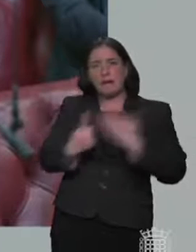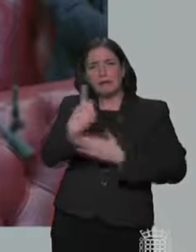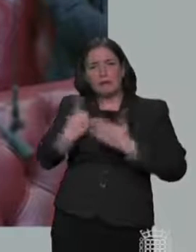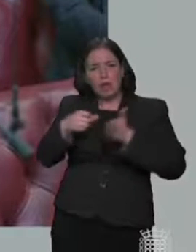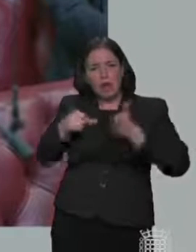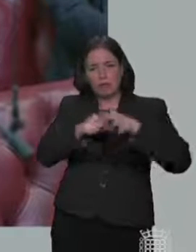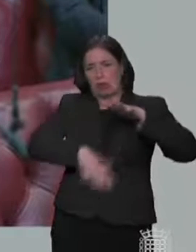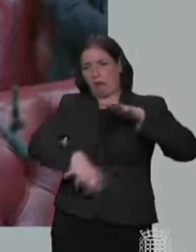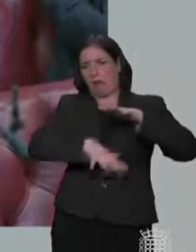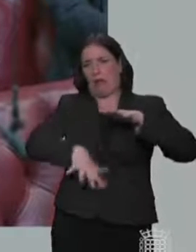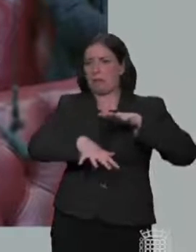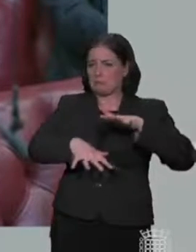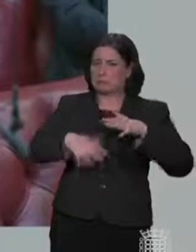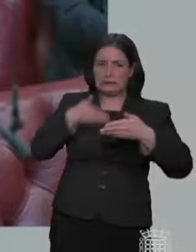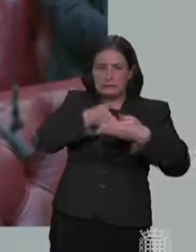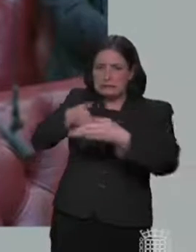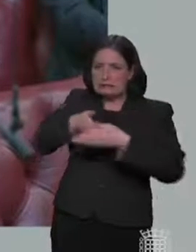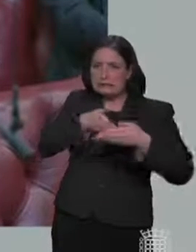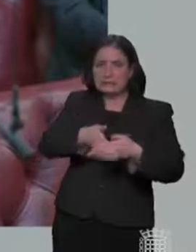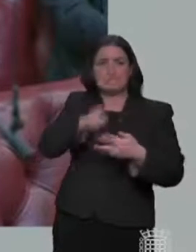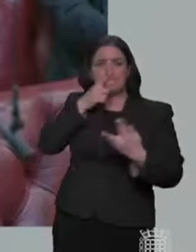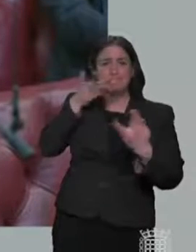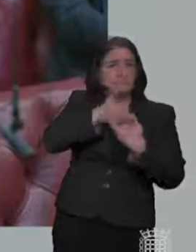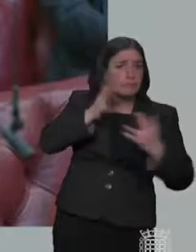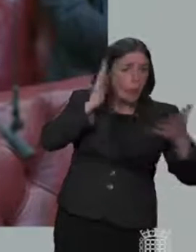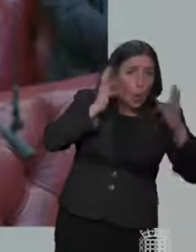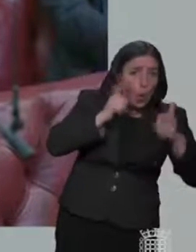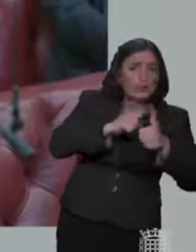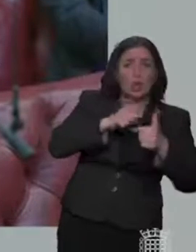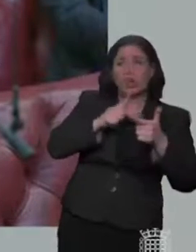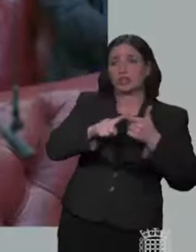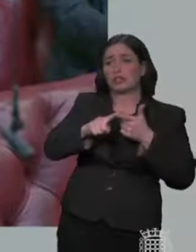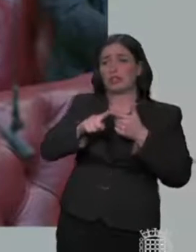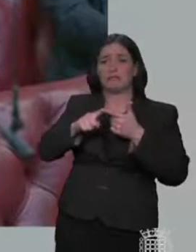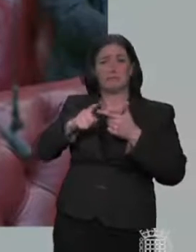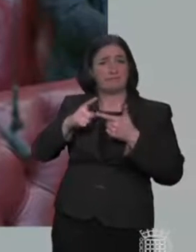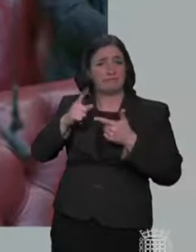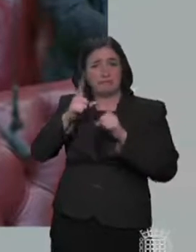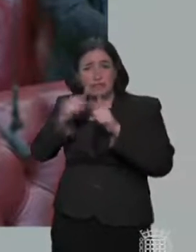audiology digital hearing aids subtitling telephone communications interpreters etc